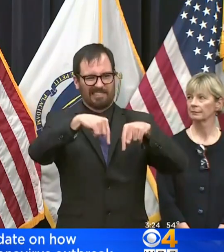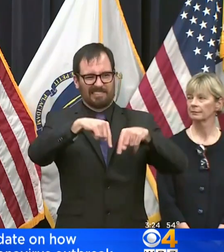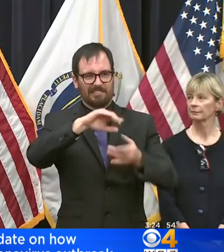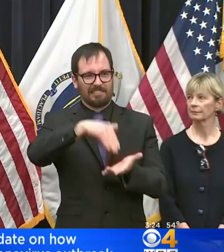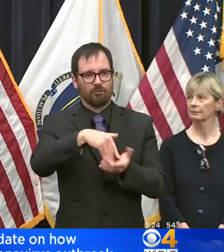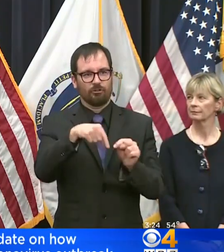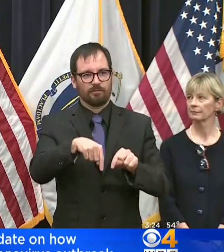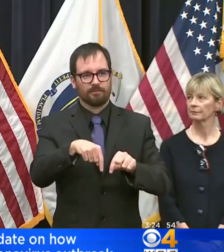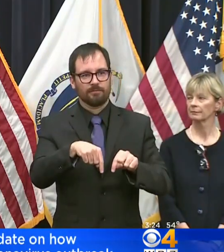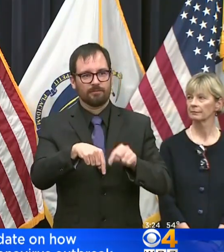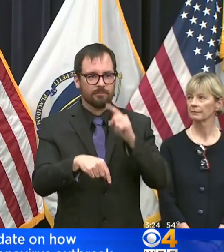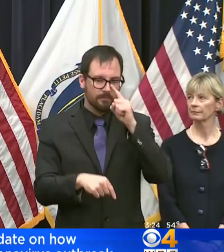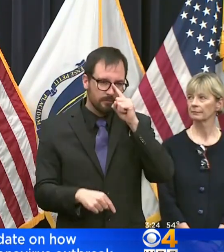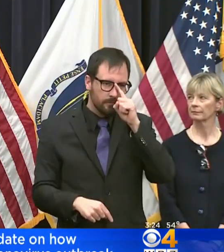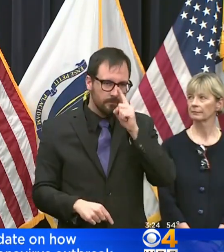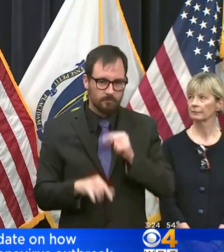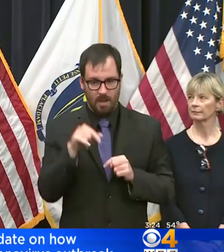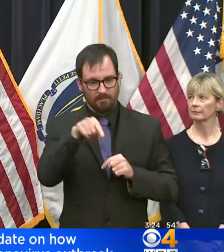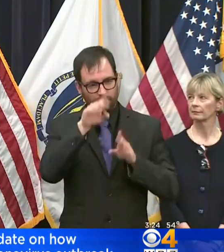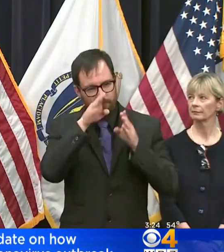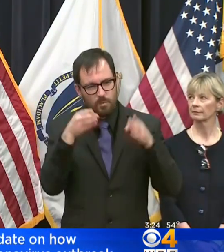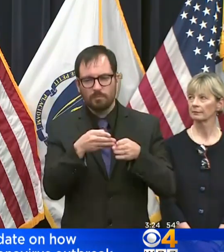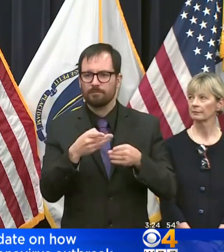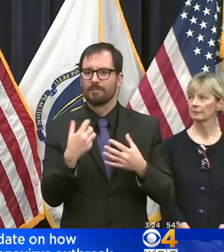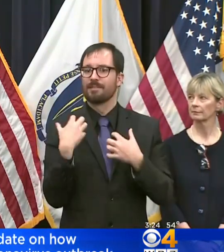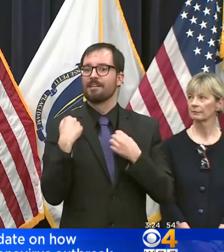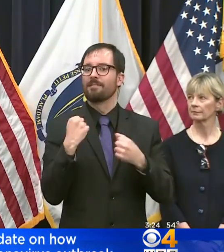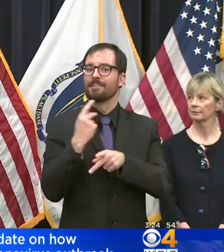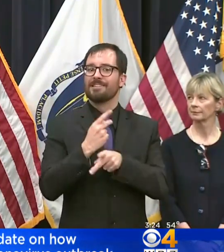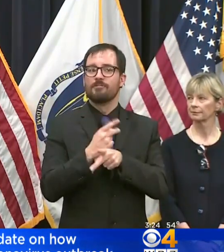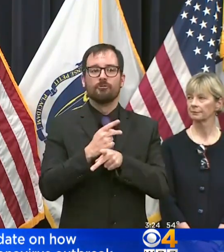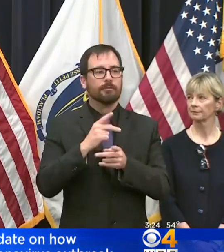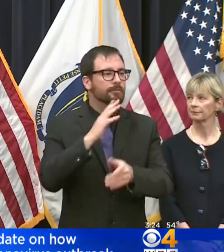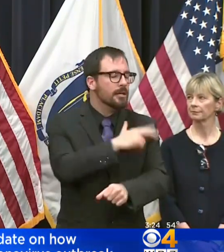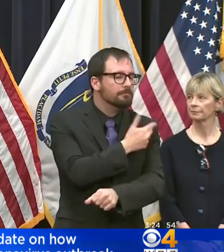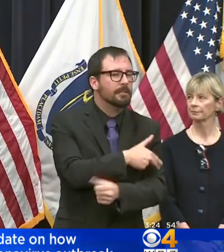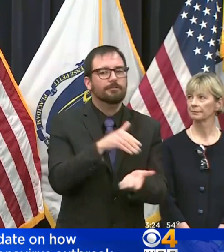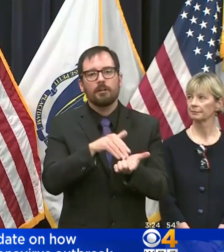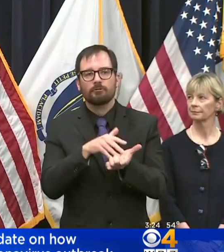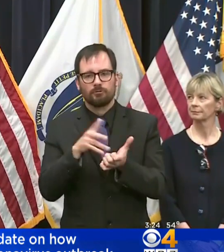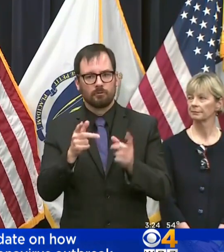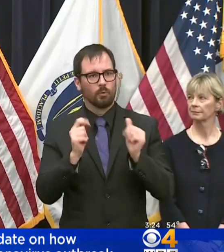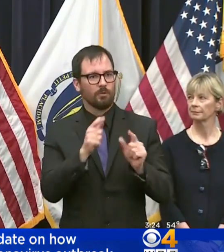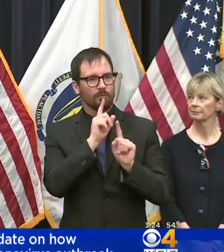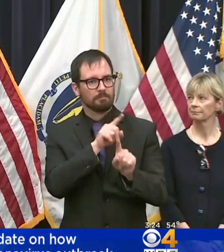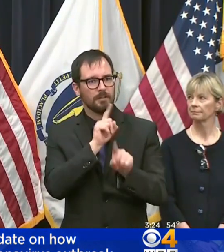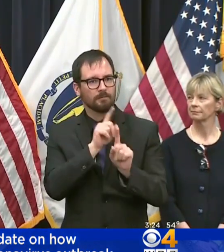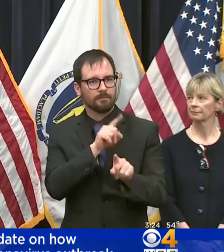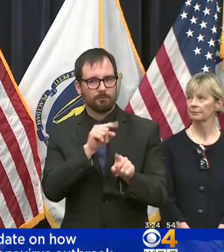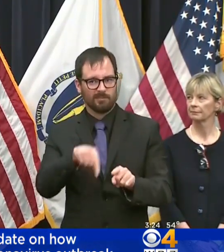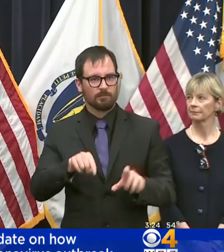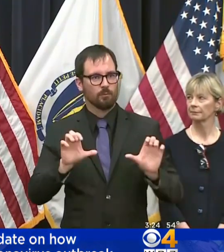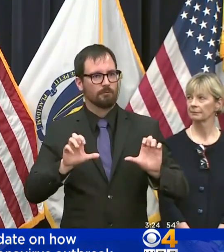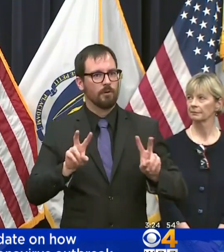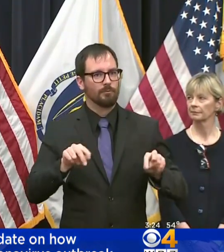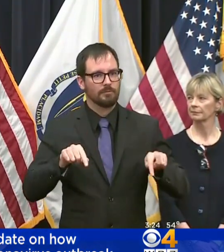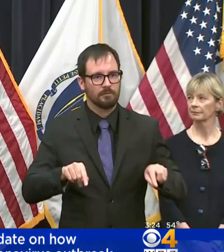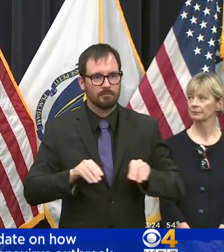OF CONTACT FOR DEALING WITH MANY OF THE ISSUES RELATED TO THE HEALTH CARE RESPONSE. I CAN TELL YOU HAVING NOW TALKED TO OR BEEN ON CALLS WITH